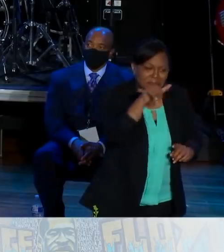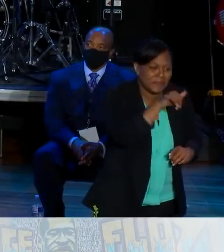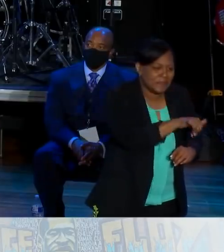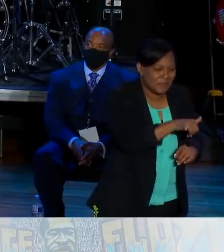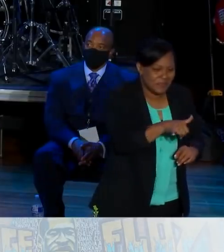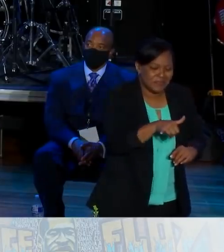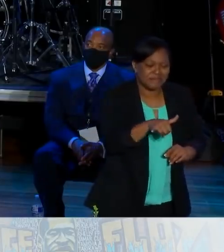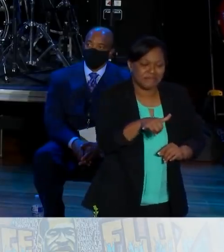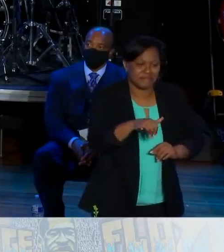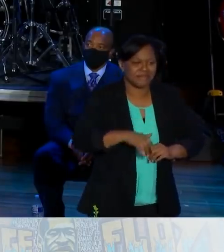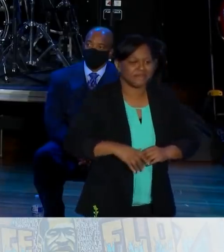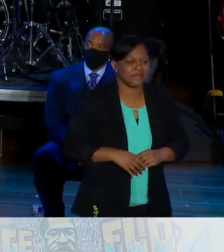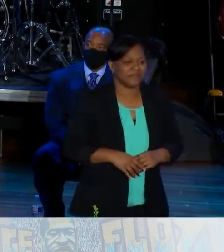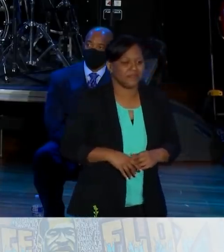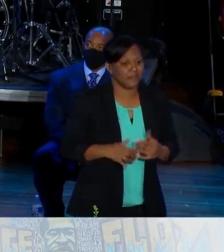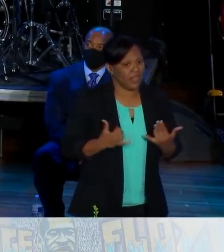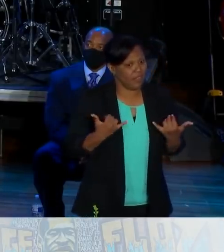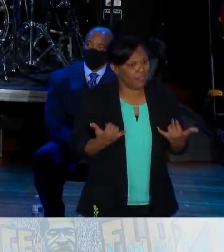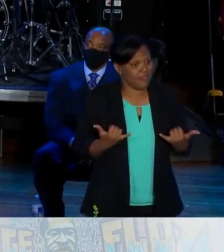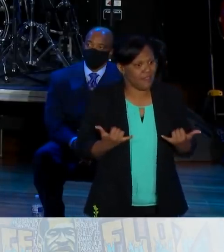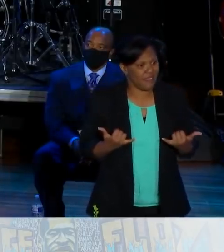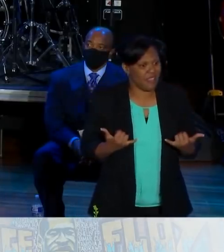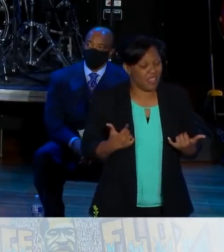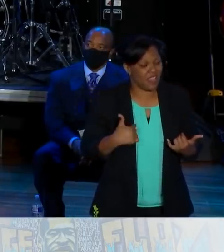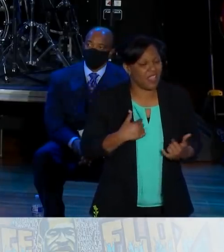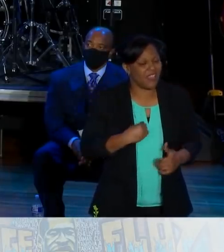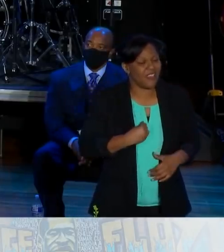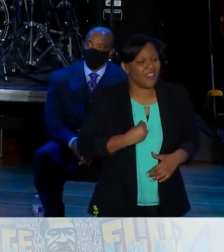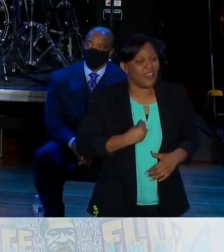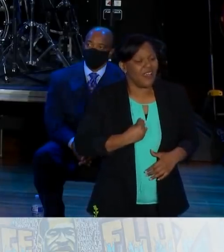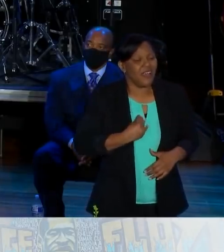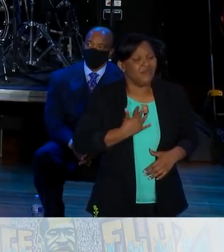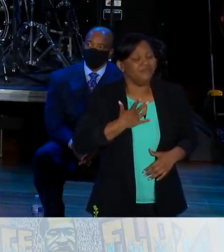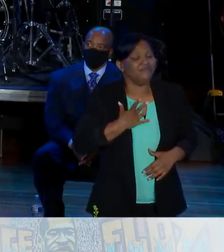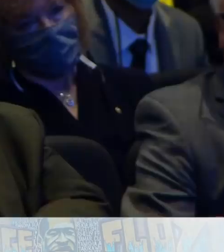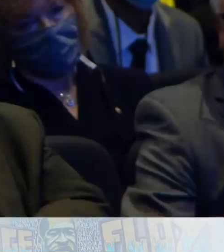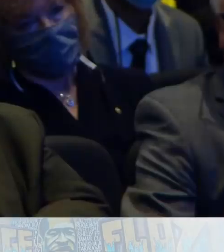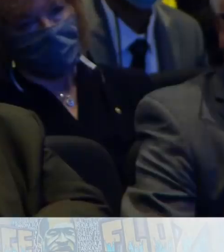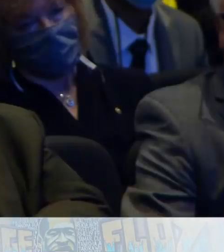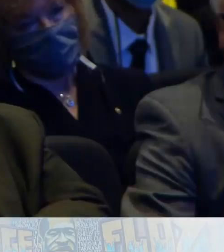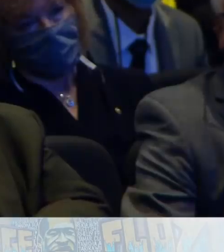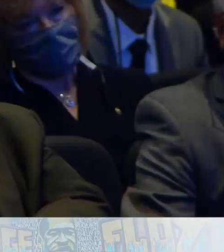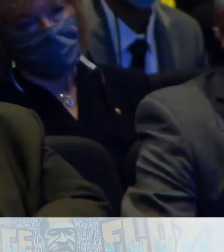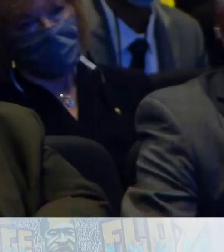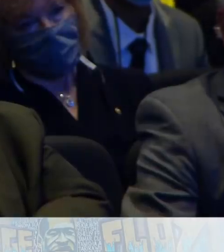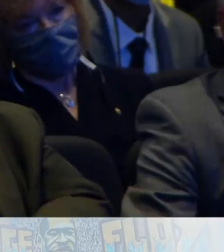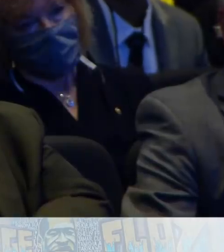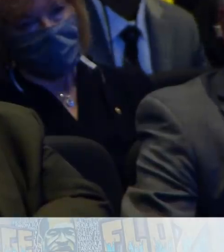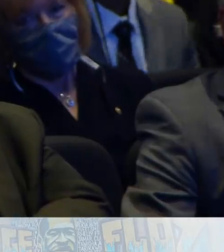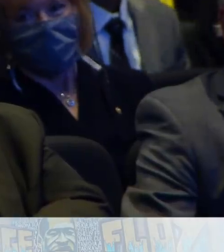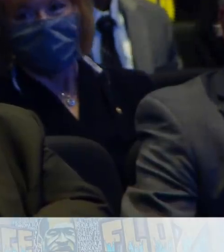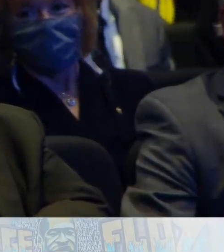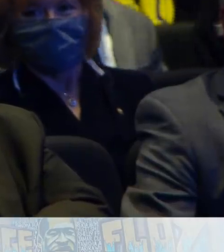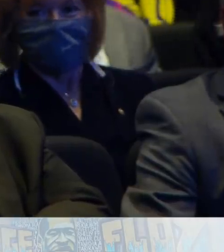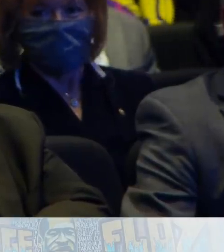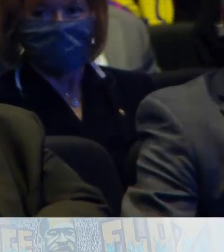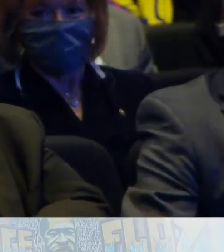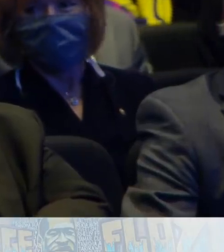FIGHTS, LIKE HIS DADDY WENT TO JAIL BEFORE. I'M MORE HOPEFUL TODAY THAN EVER. WHY?